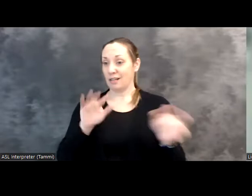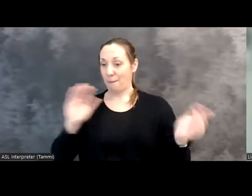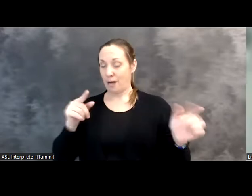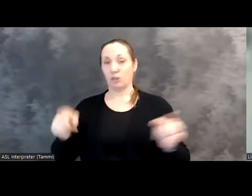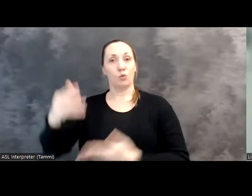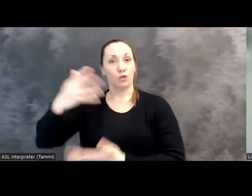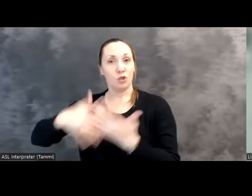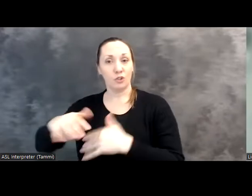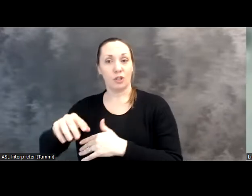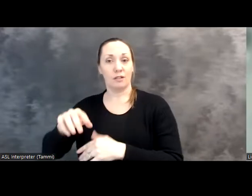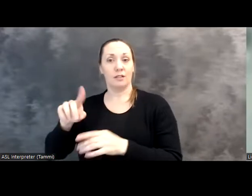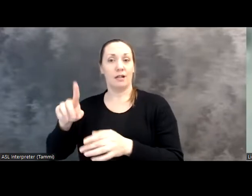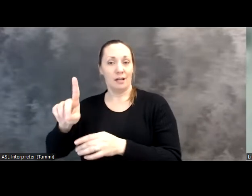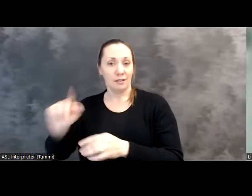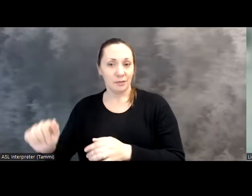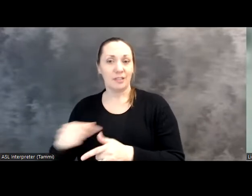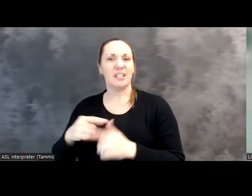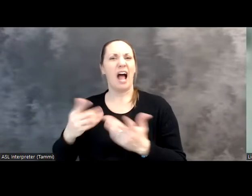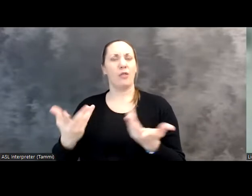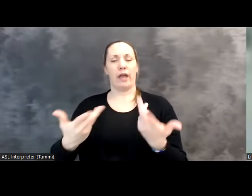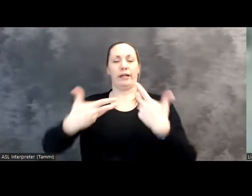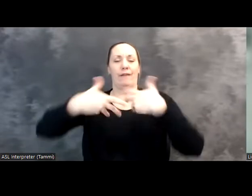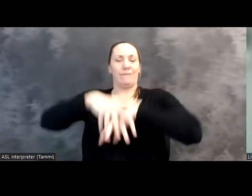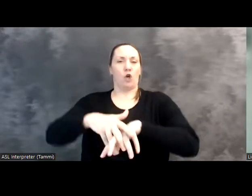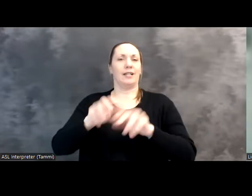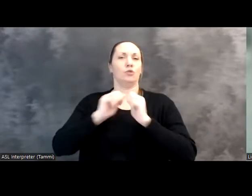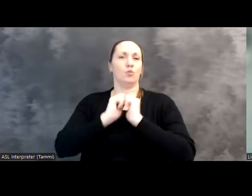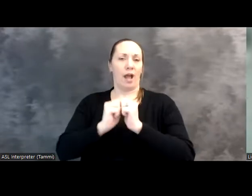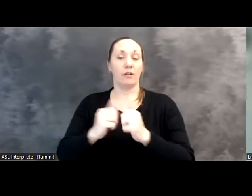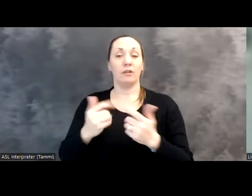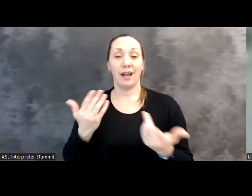day and how the lines are between the medical model of disability and social